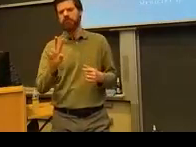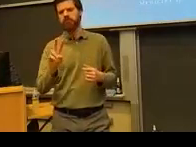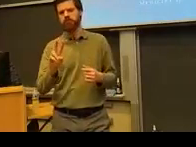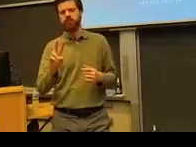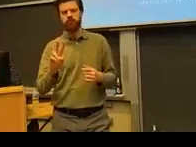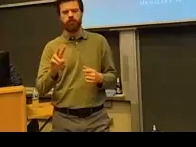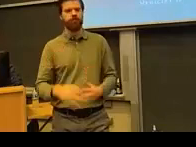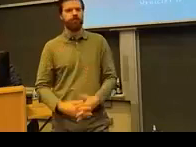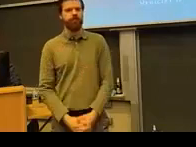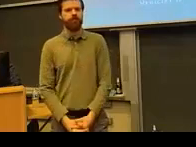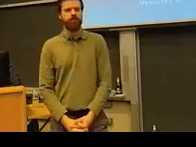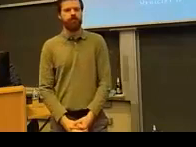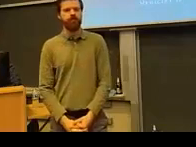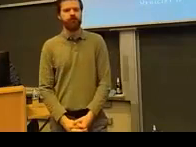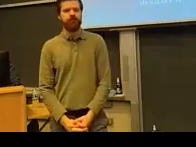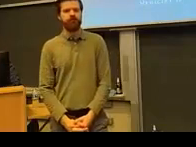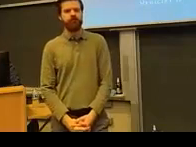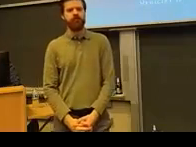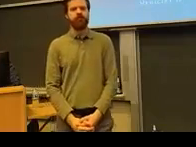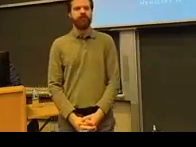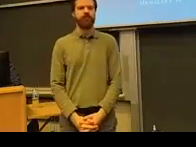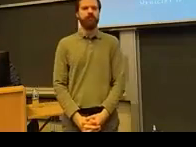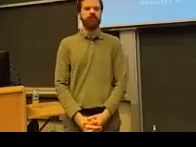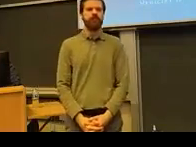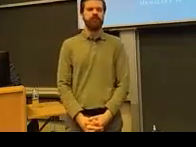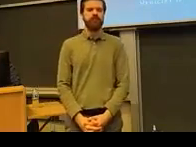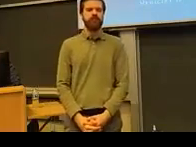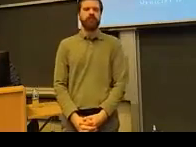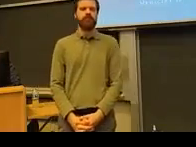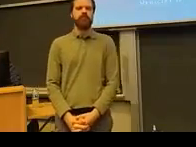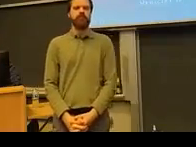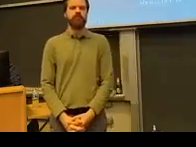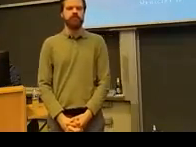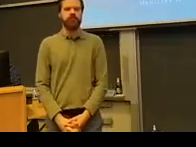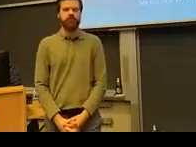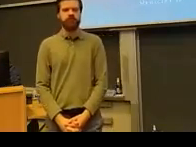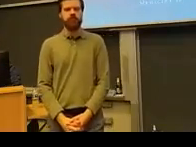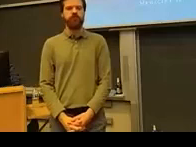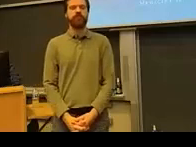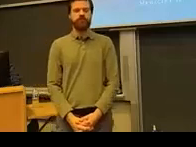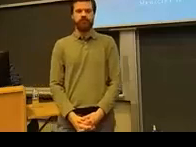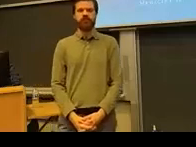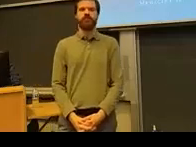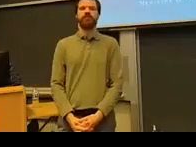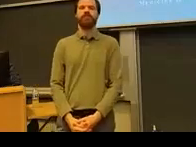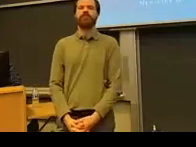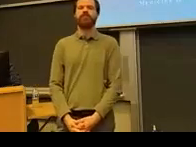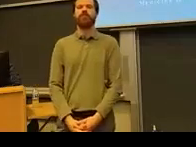42 one of the the pieces of data we wanted to look at first around the unit was how are we